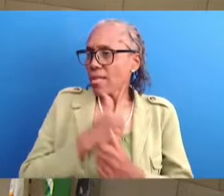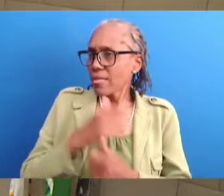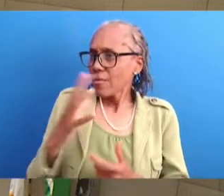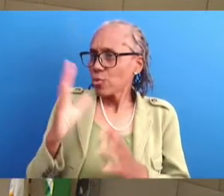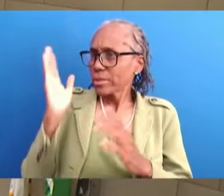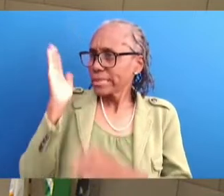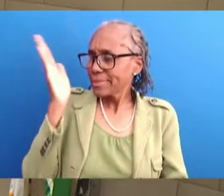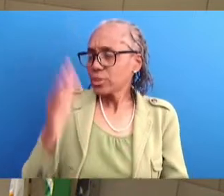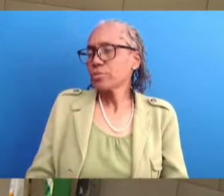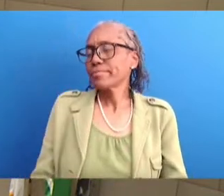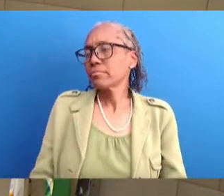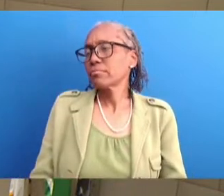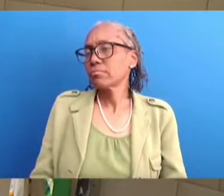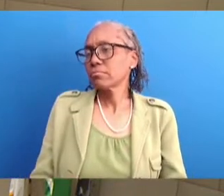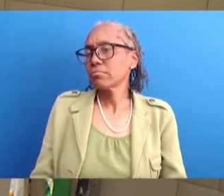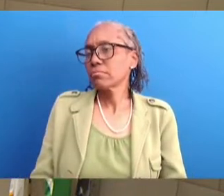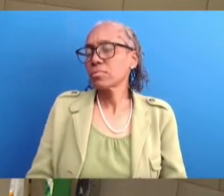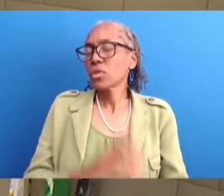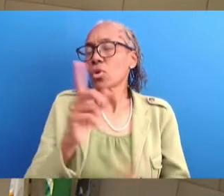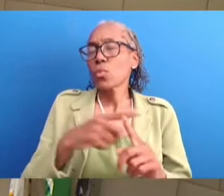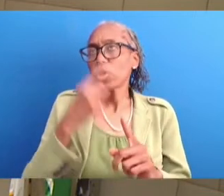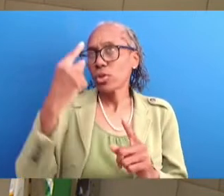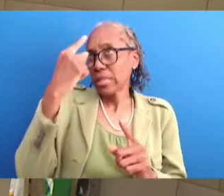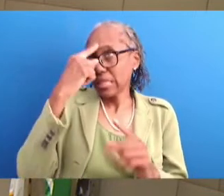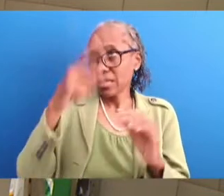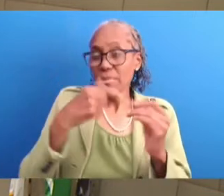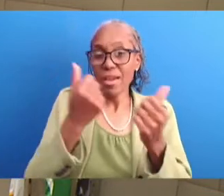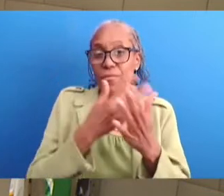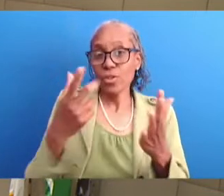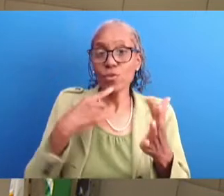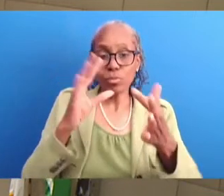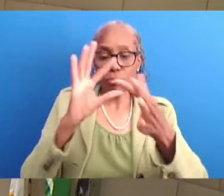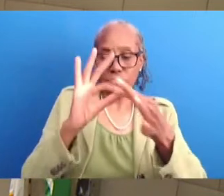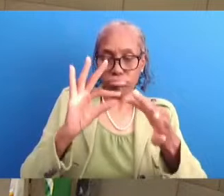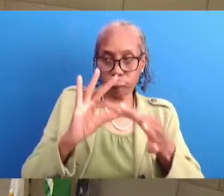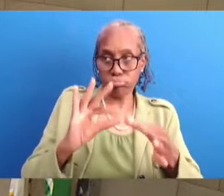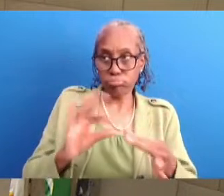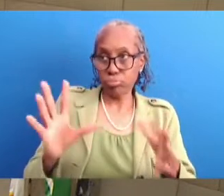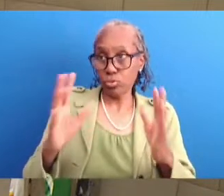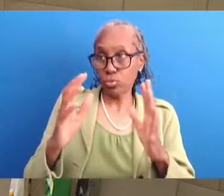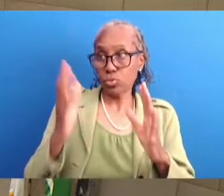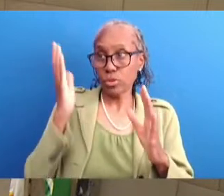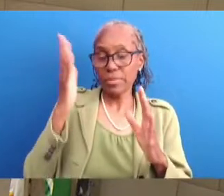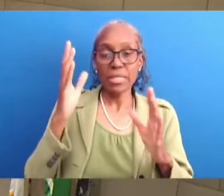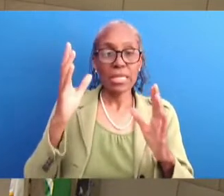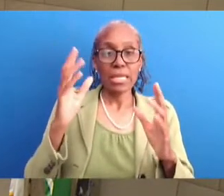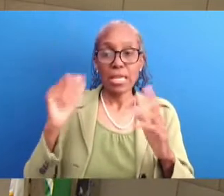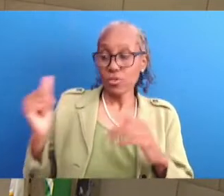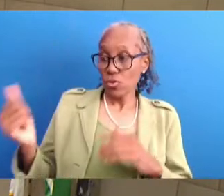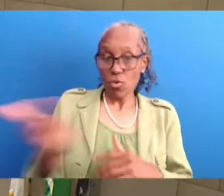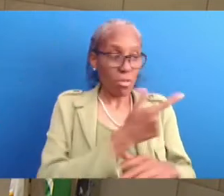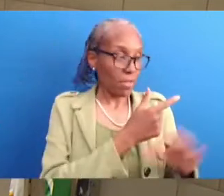VOTE AND YOU'LL COME RECEIVE IT. COMMISSIONER POWELL. I LOVE YOUR SPEECH.